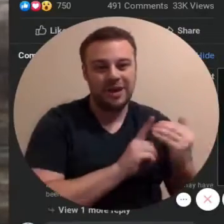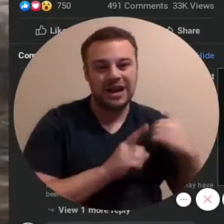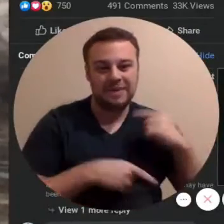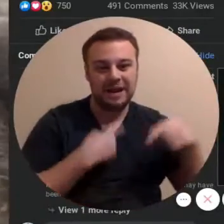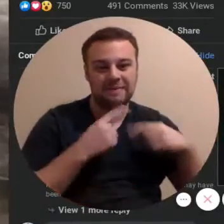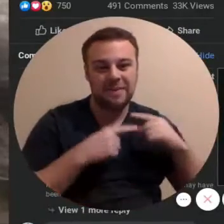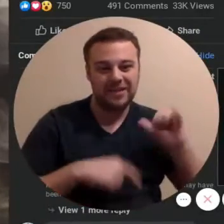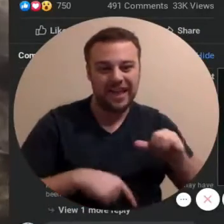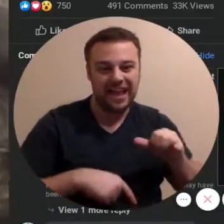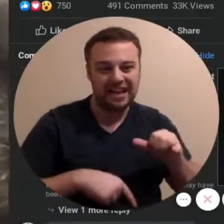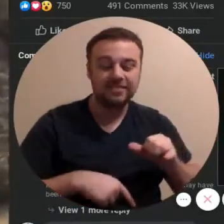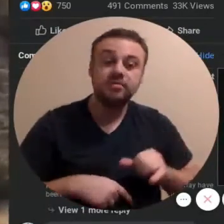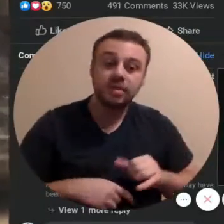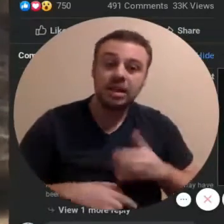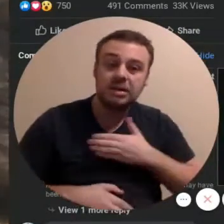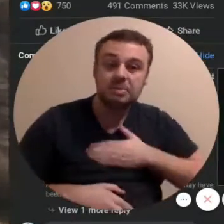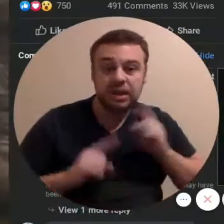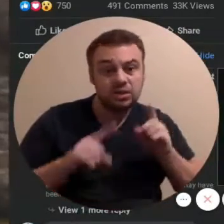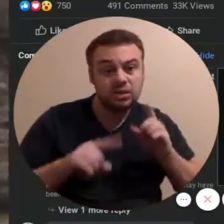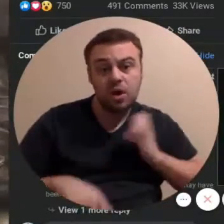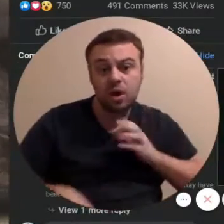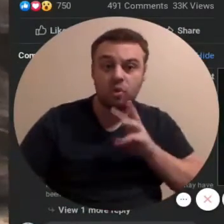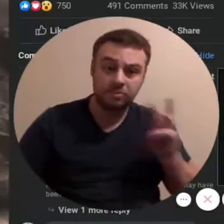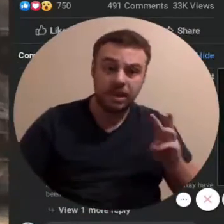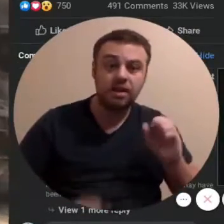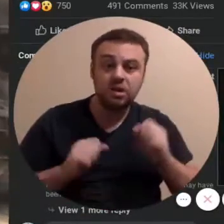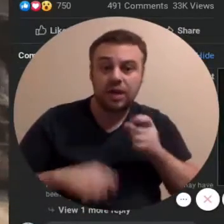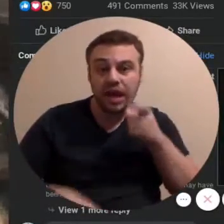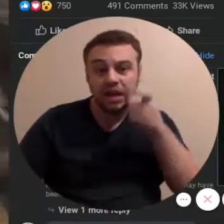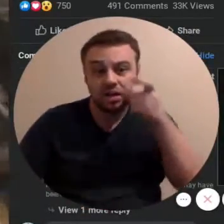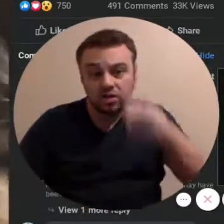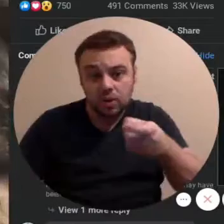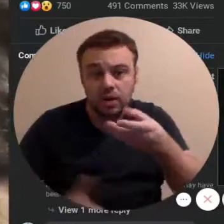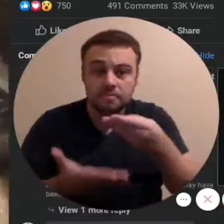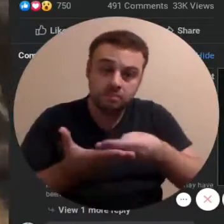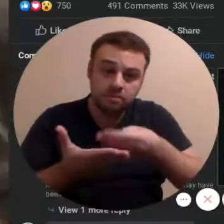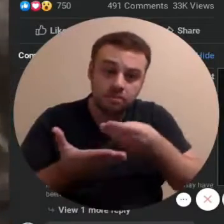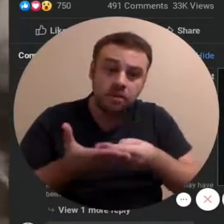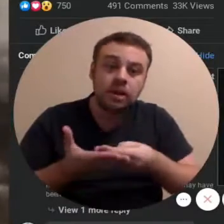to hoglezoo.org. You can contribute to the zoo there. You can donate, you can buy